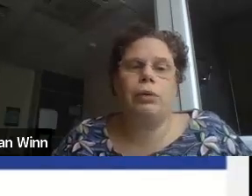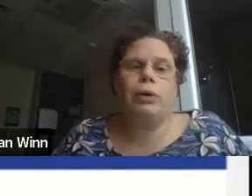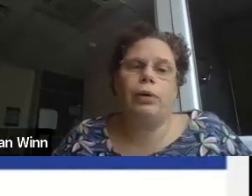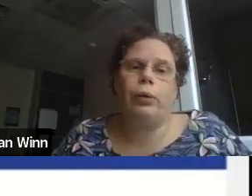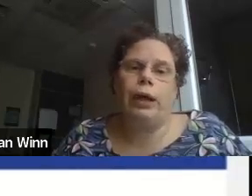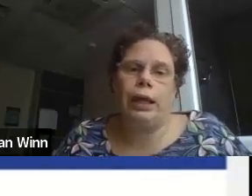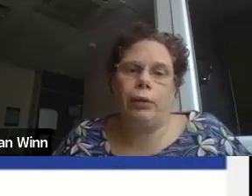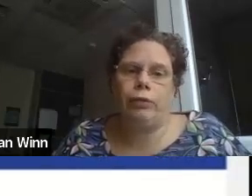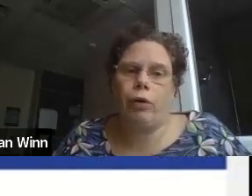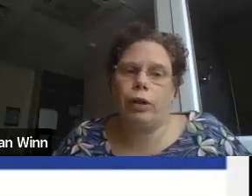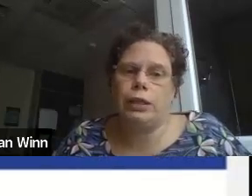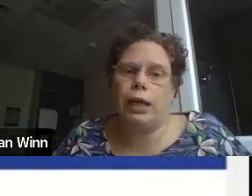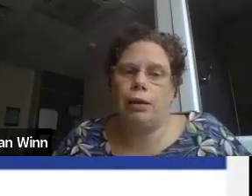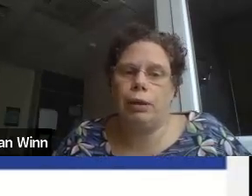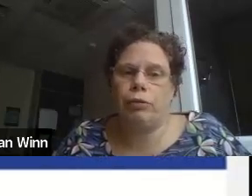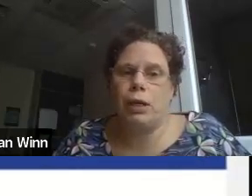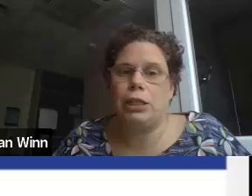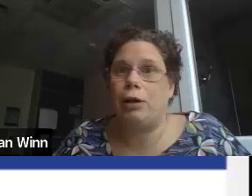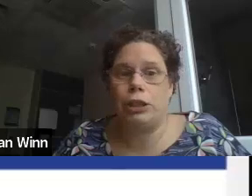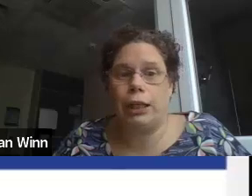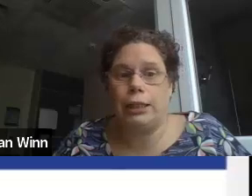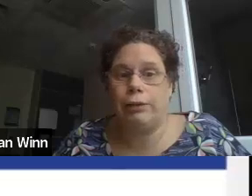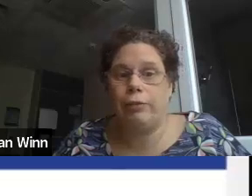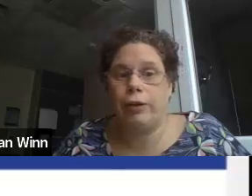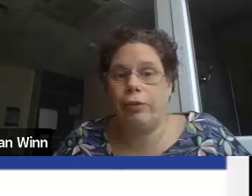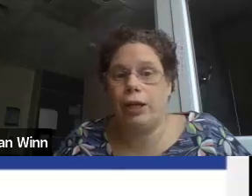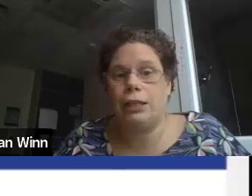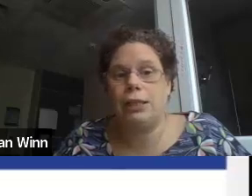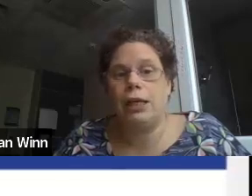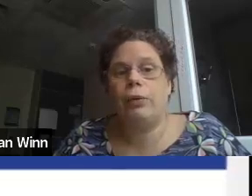Here, we've got information about checking the device.